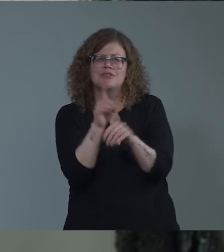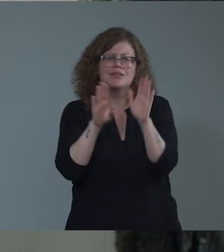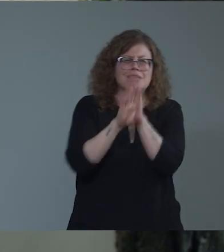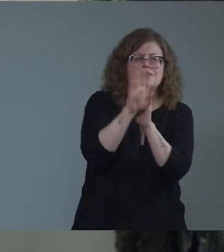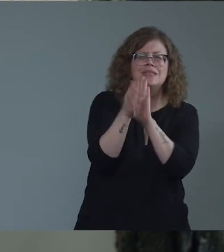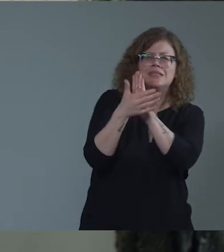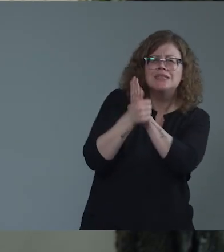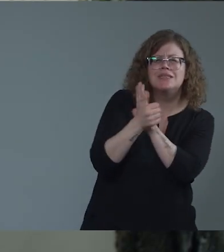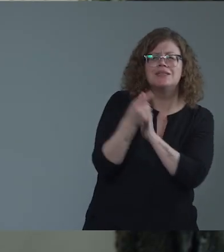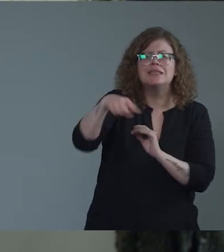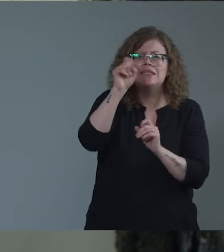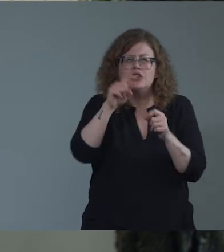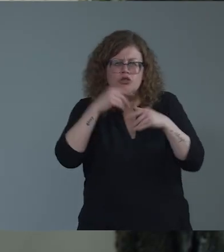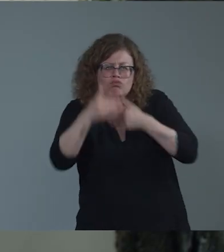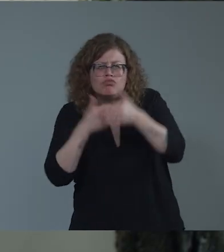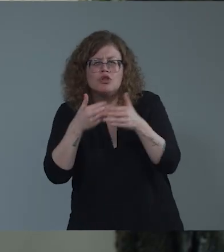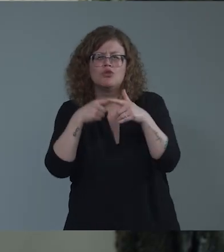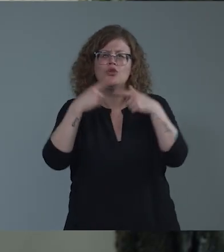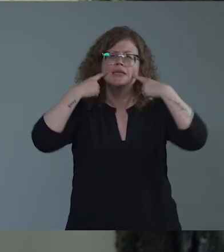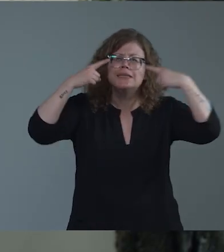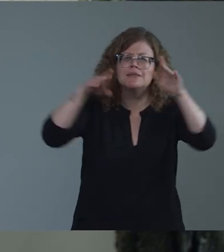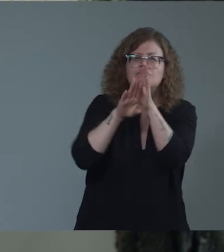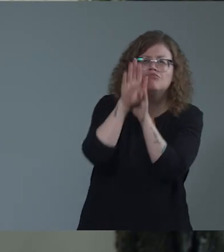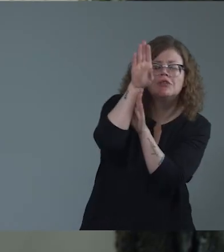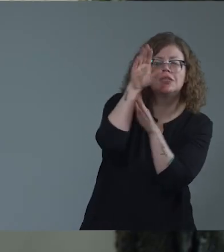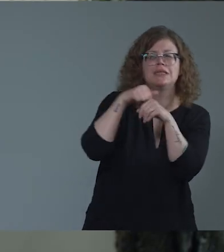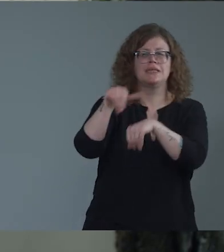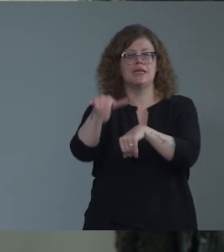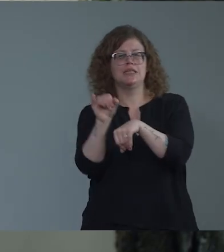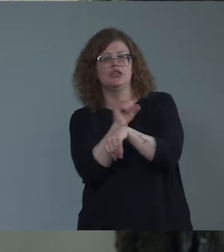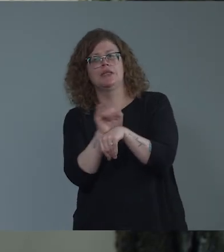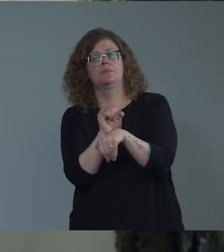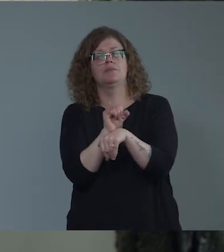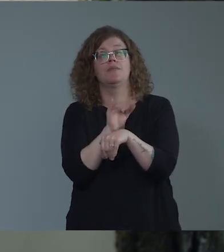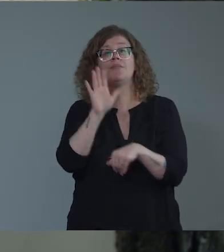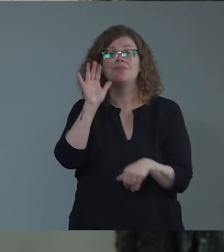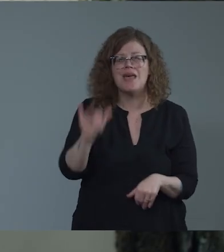of local talent and international talent represented in our public art collection.